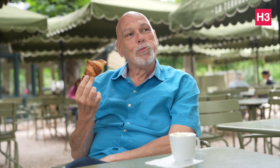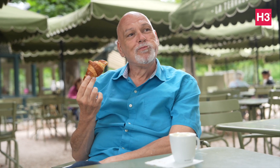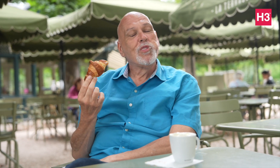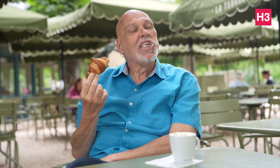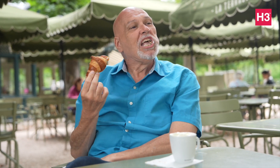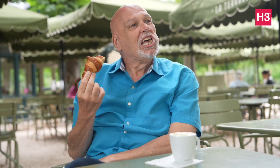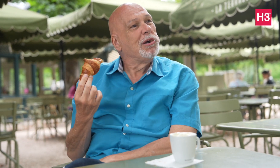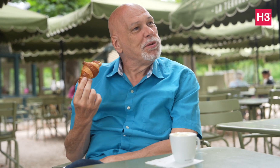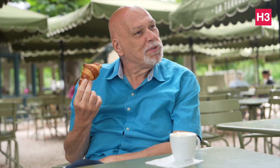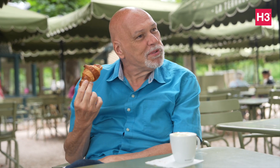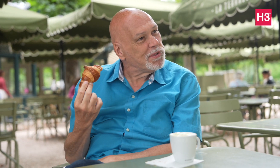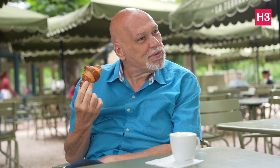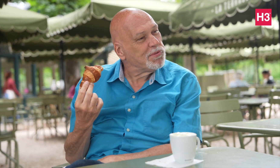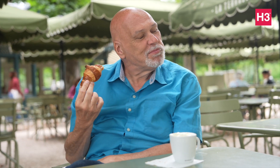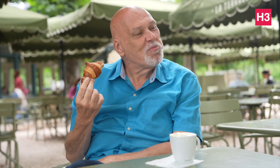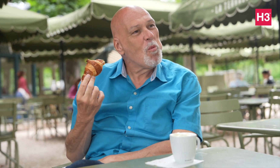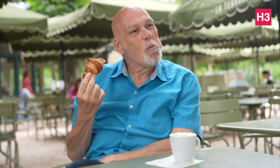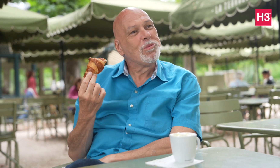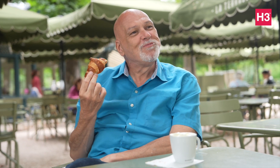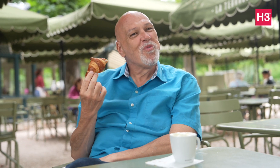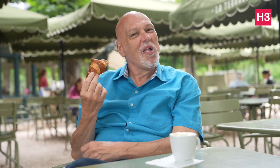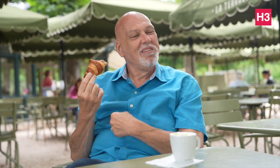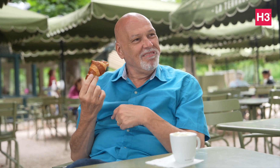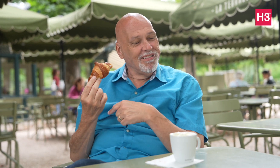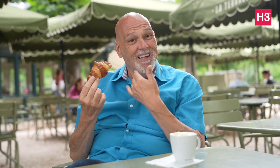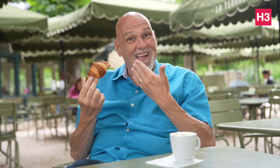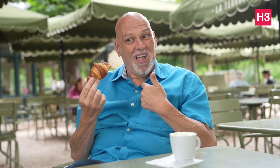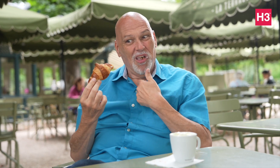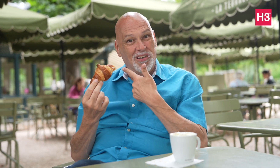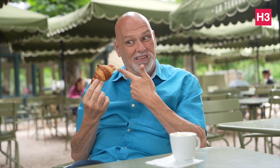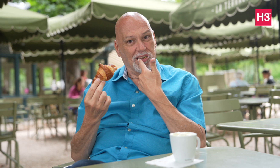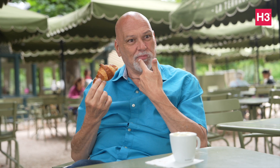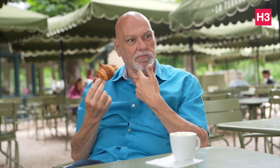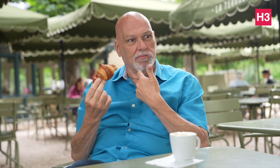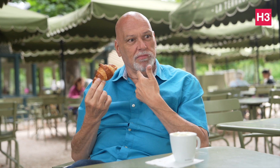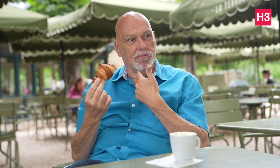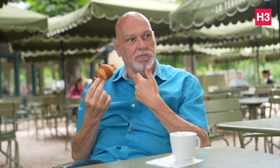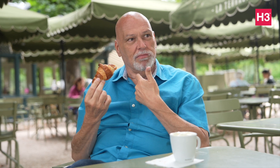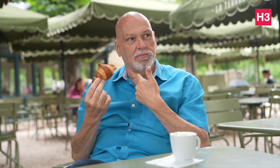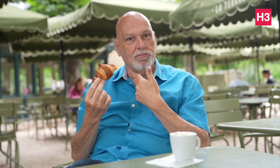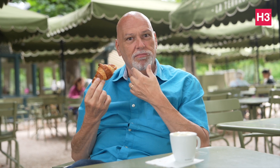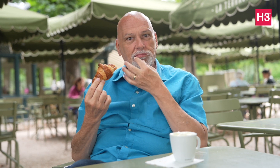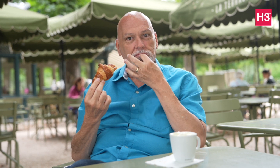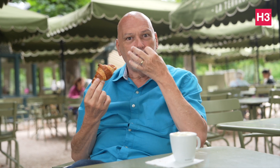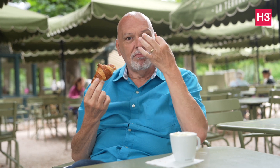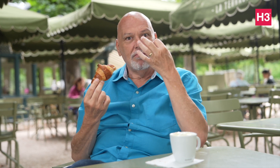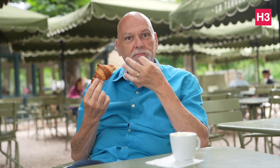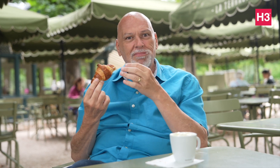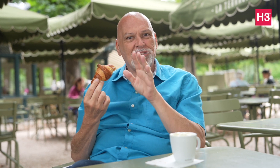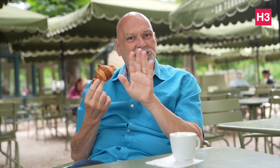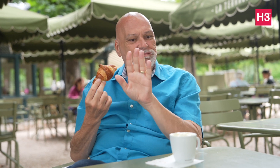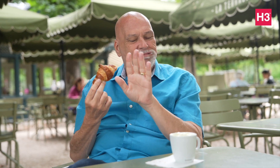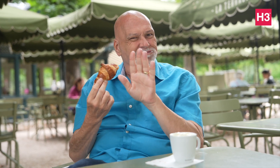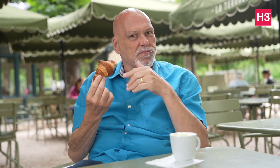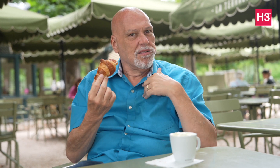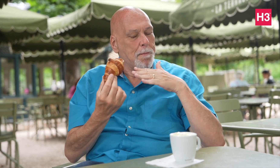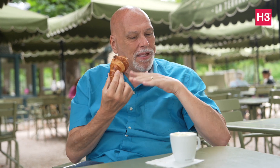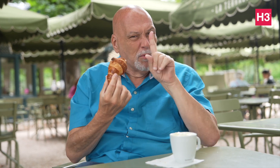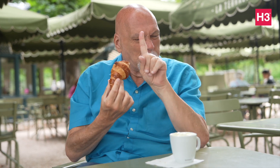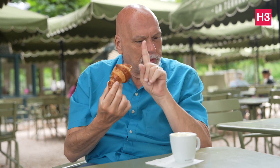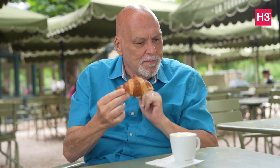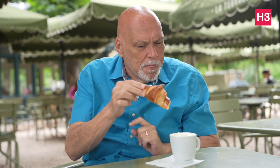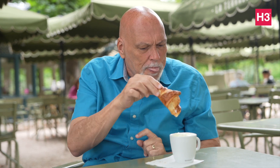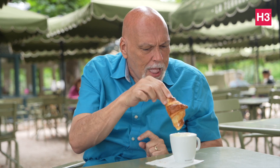I’ll show you how she did it — oh, that’s delicious!